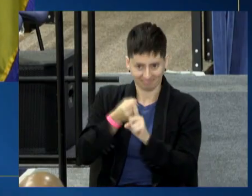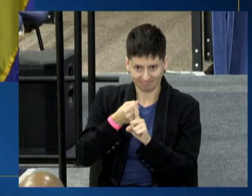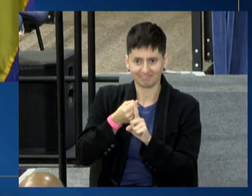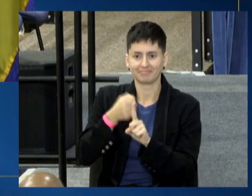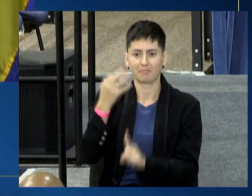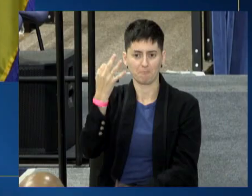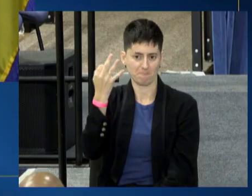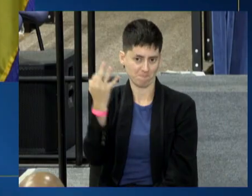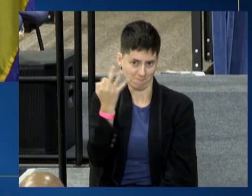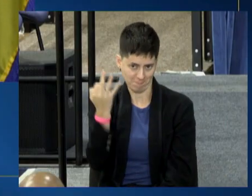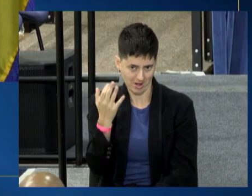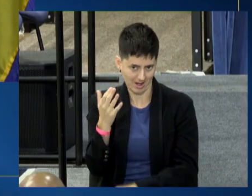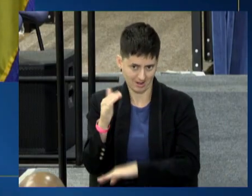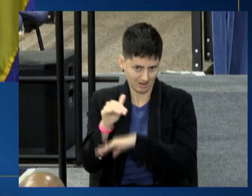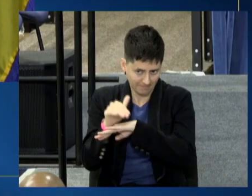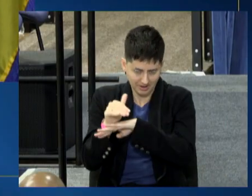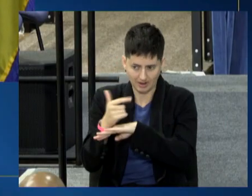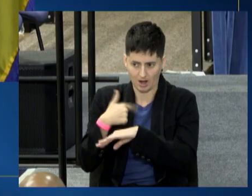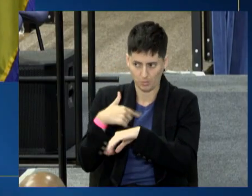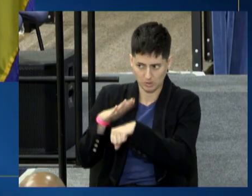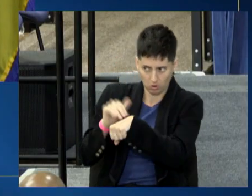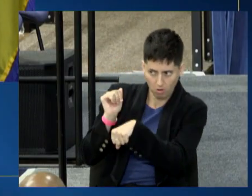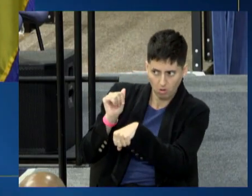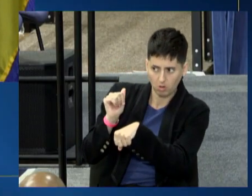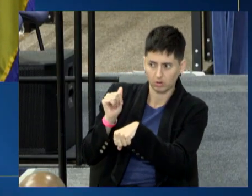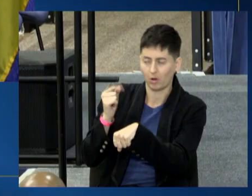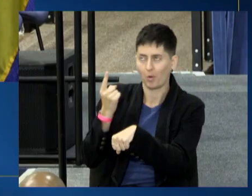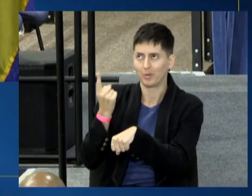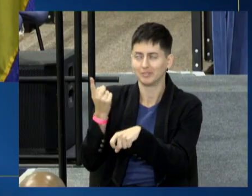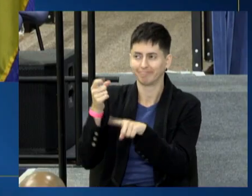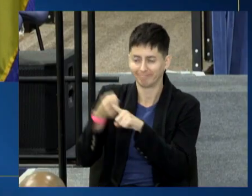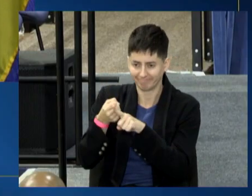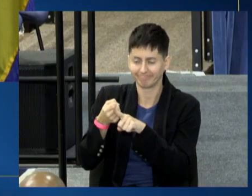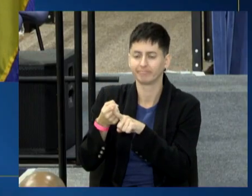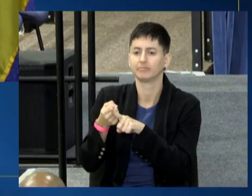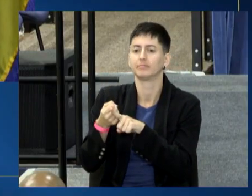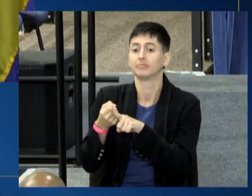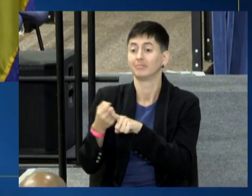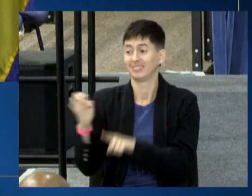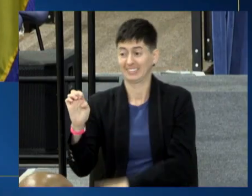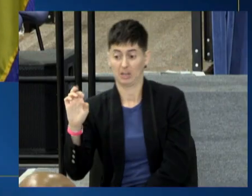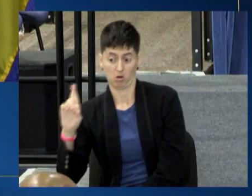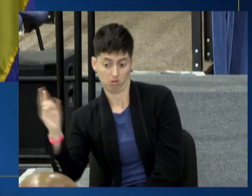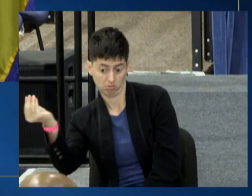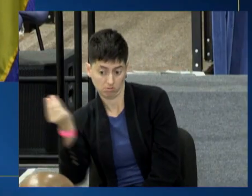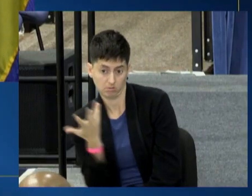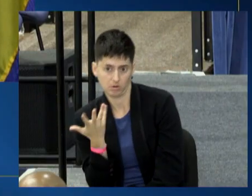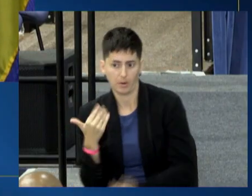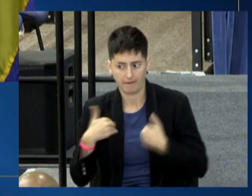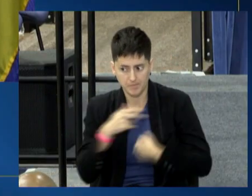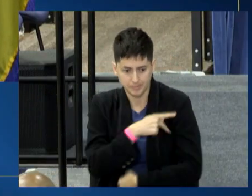called and said, "Hey, we have a patient down here who we think could benefit from your expertise."